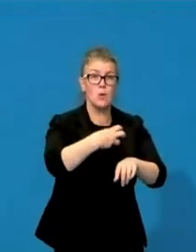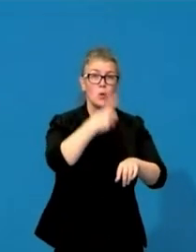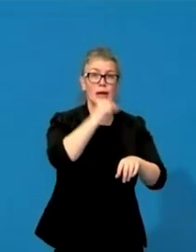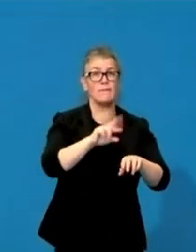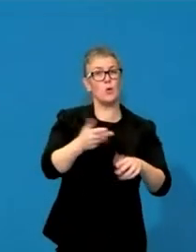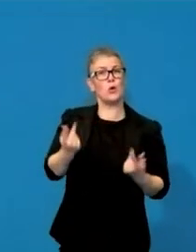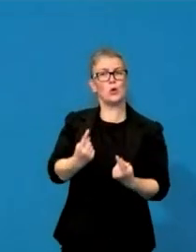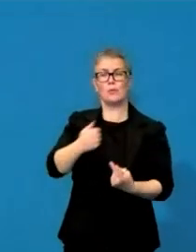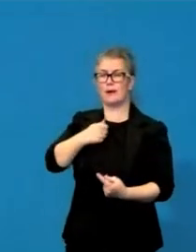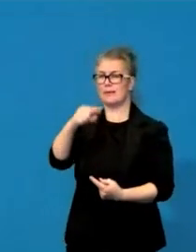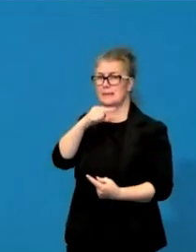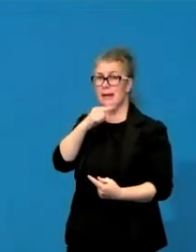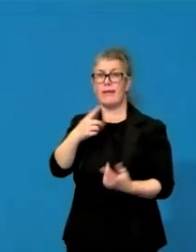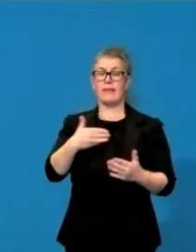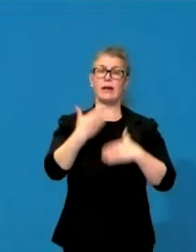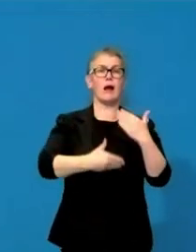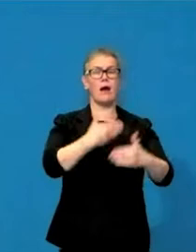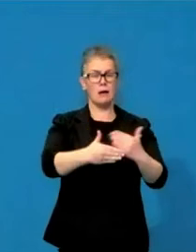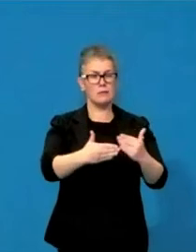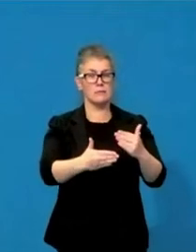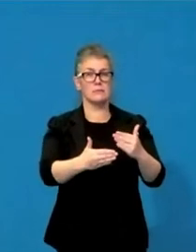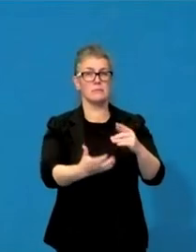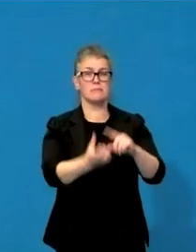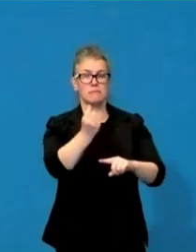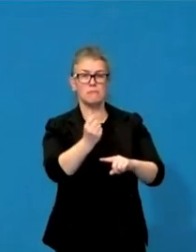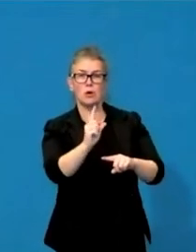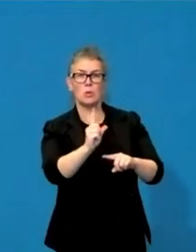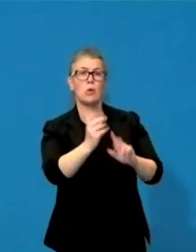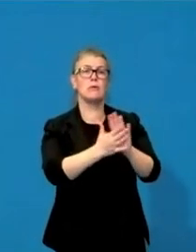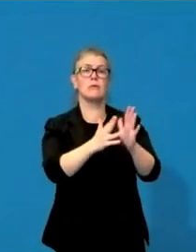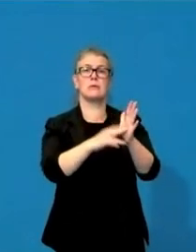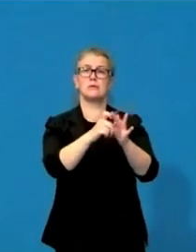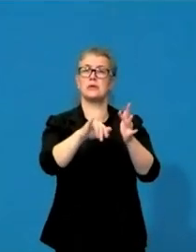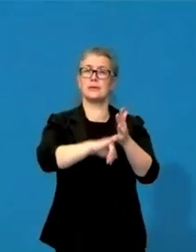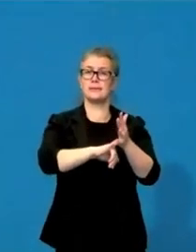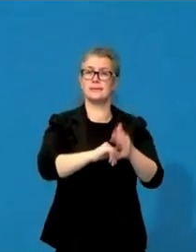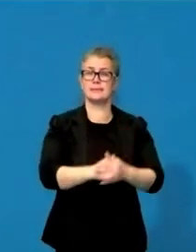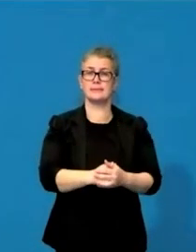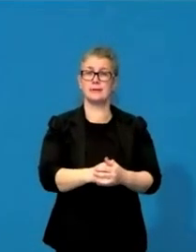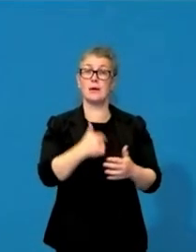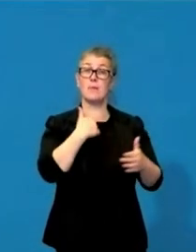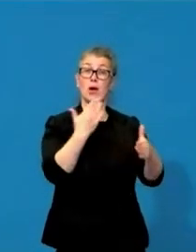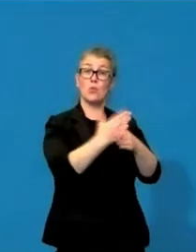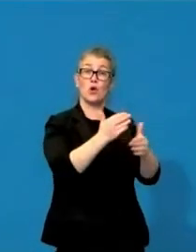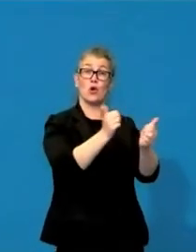way NDIS, I found out about NDIS, and about my colleagues here, Lauren and Sue, everybody